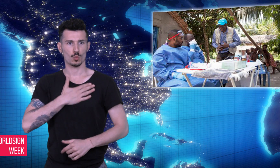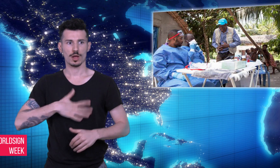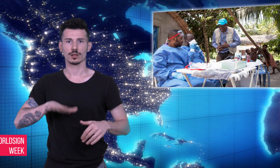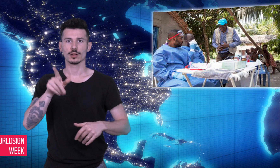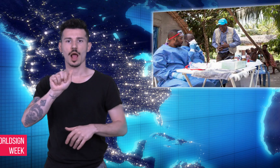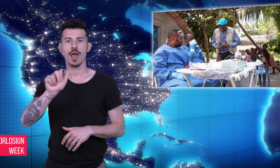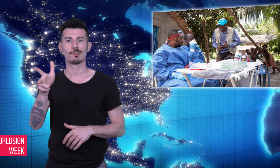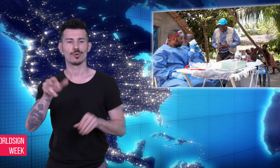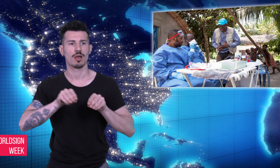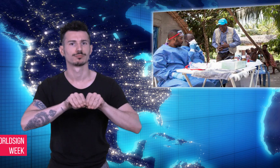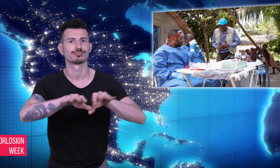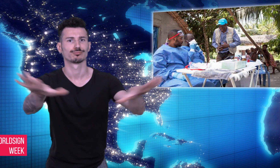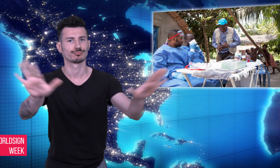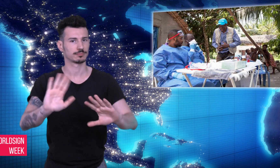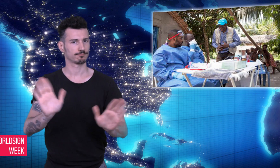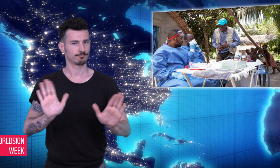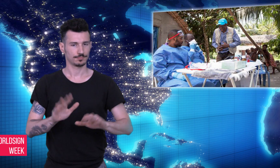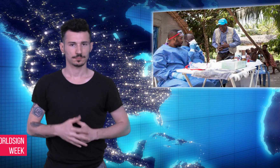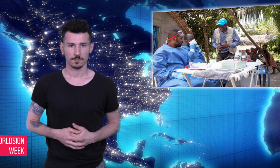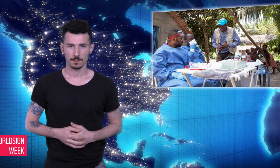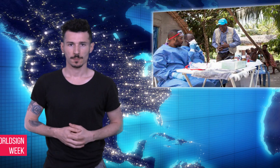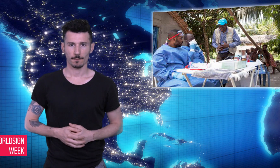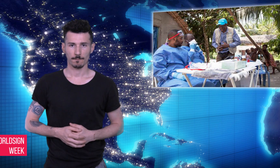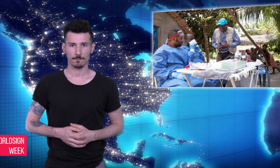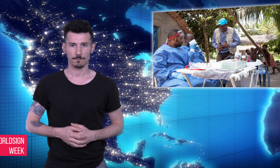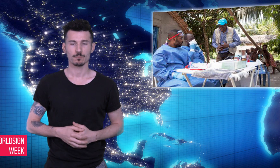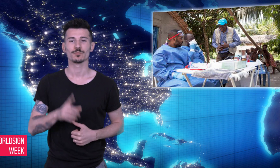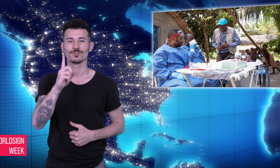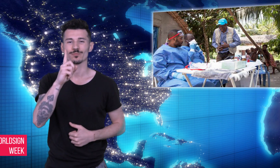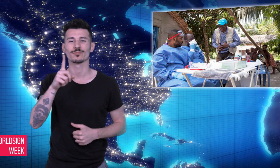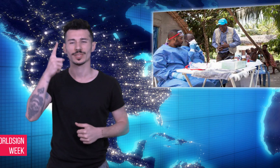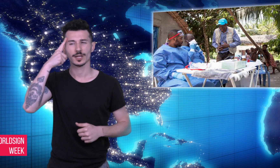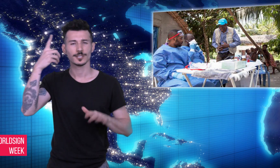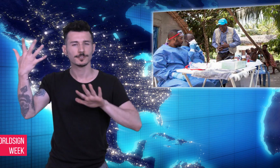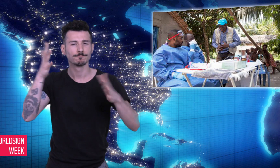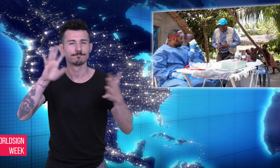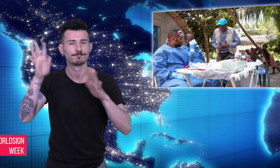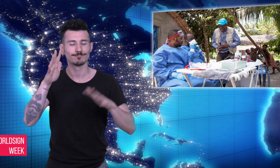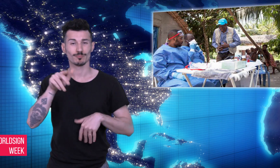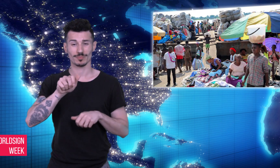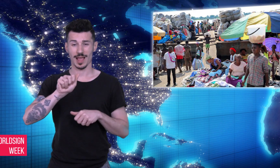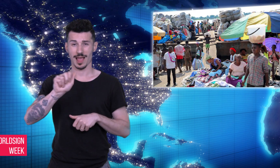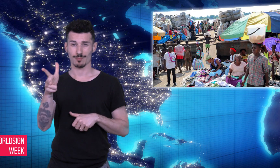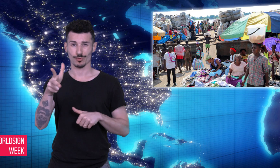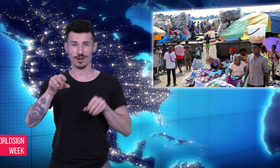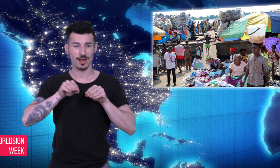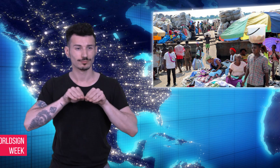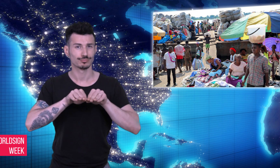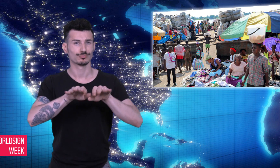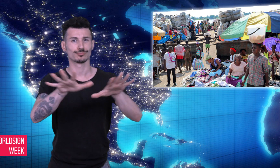contain the outbreak. It was believed the Ebola outbreak started in